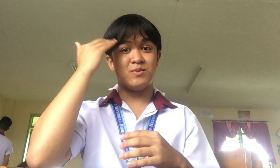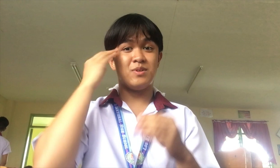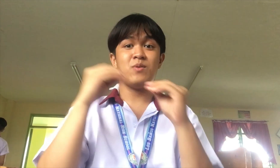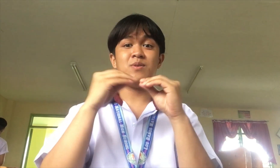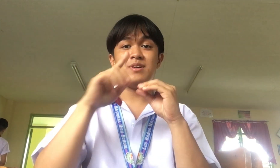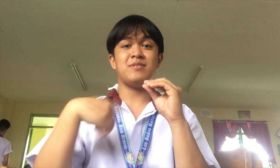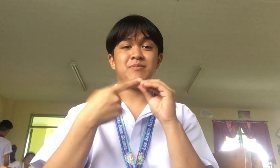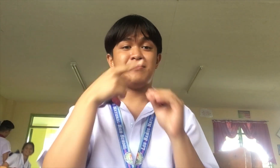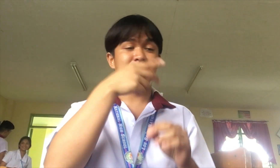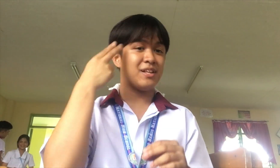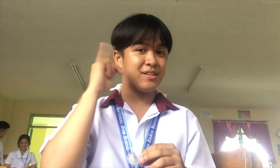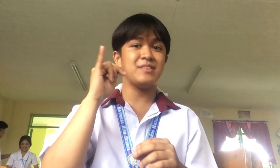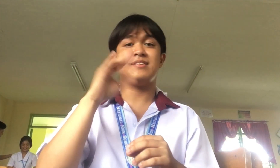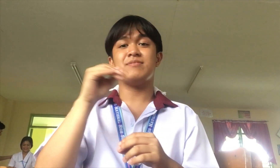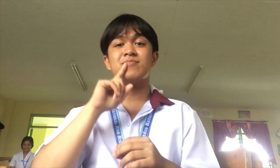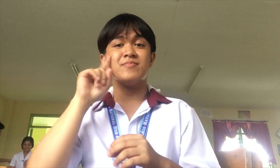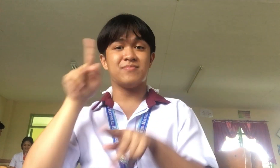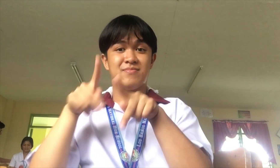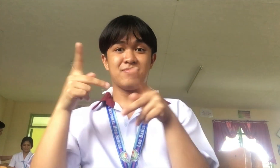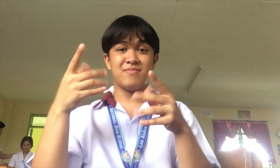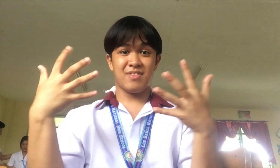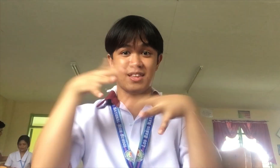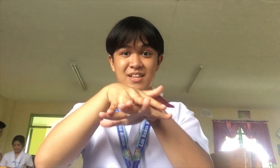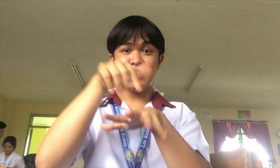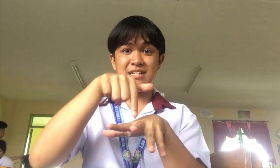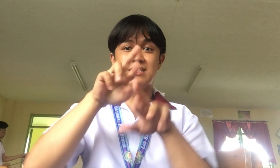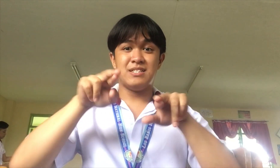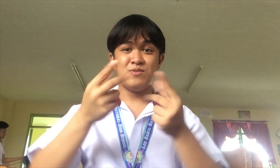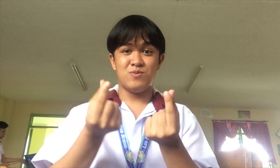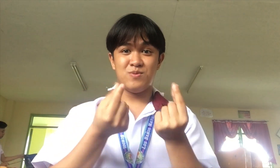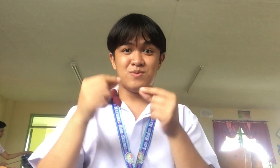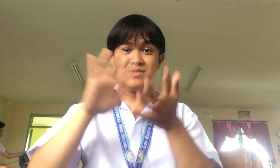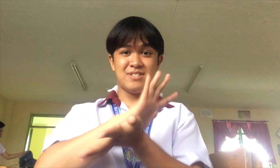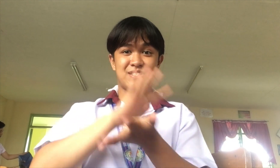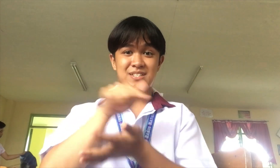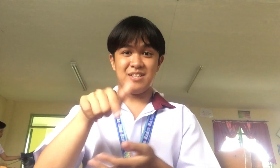If you want to know more about hearing and deaf students in one group for a researching